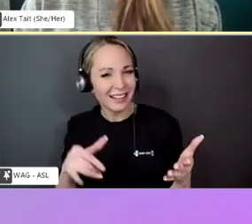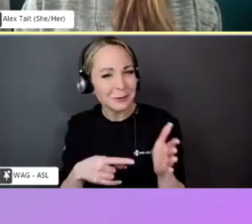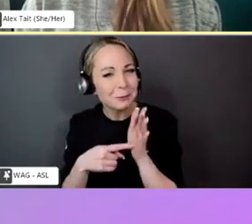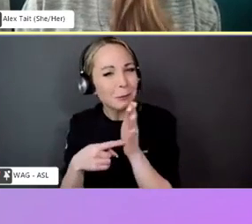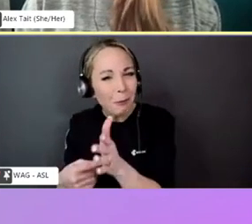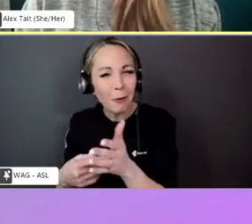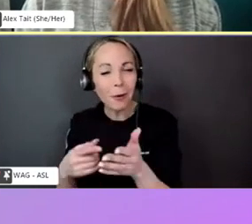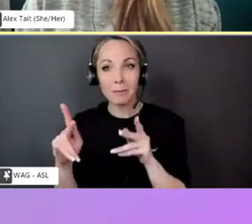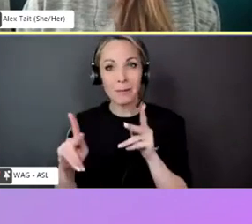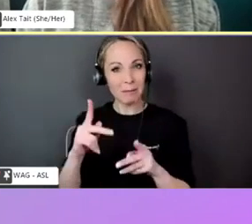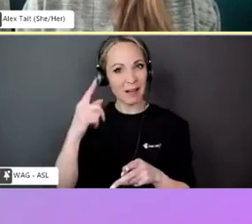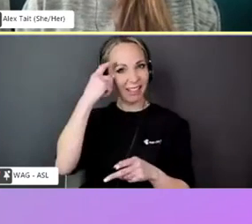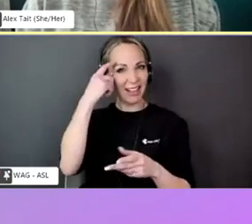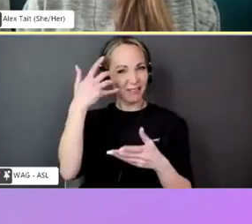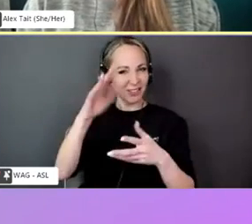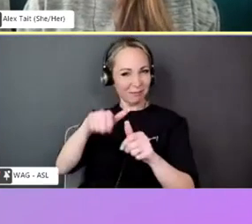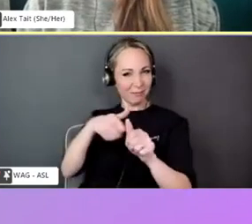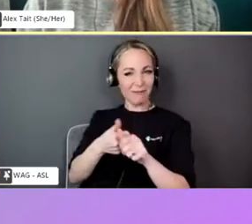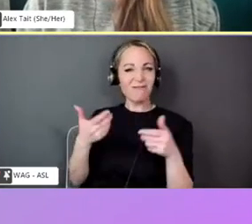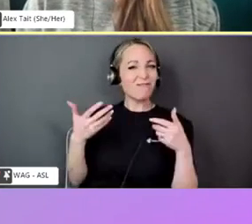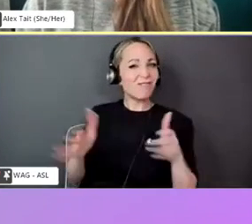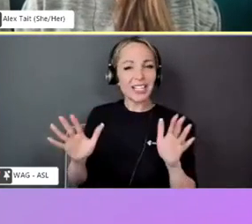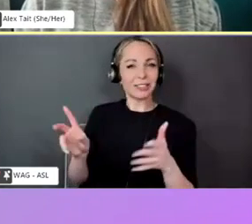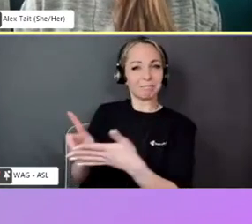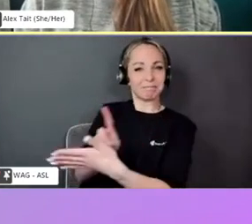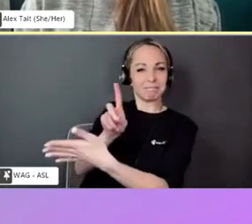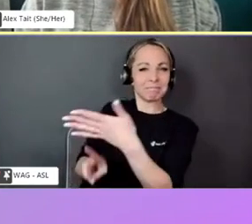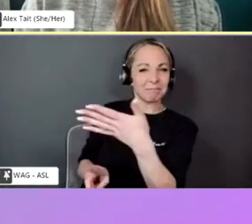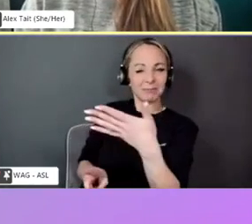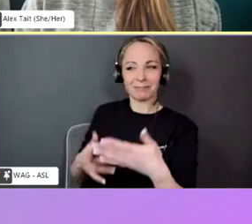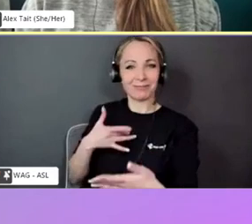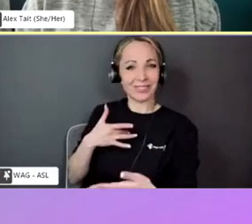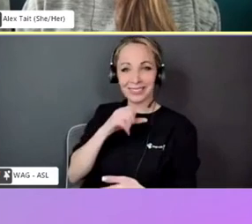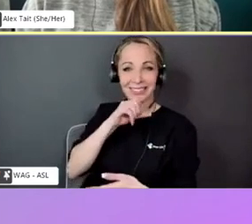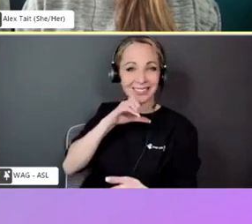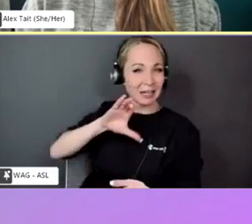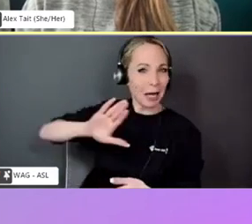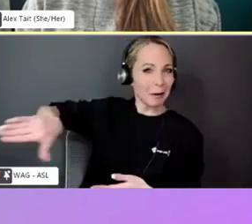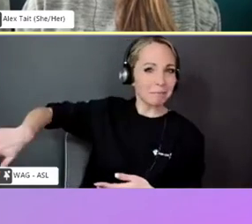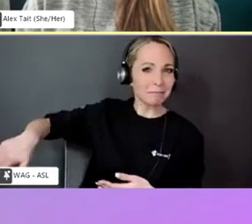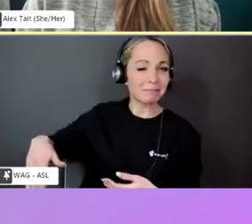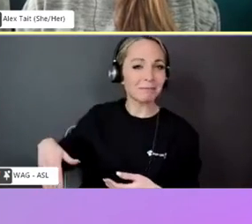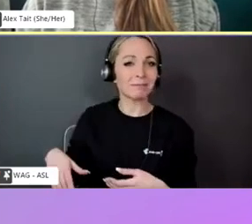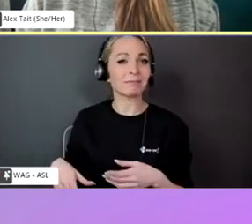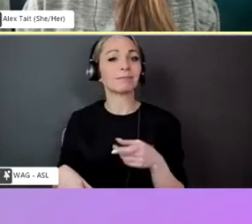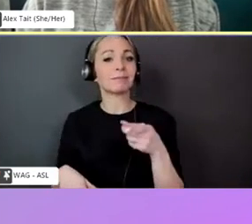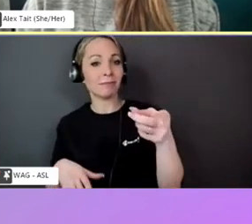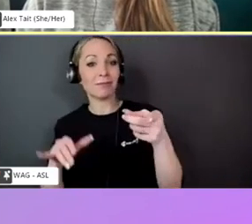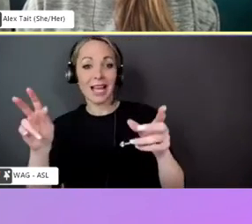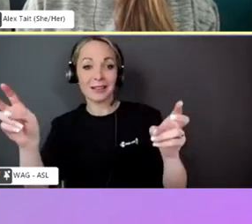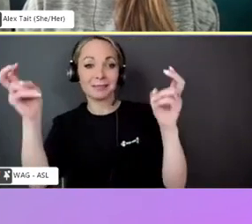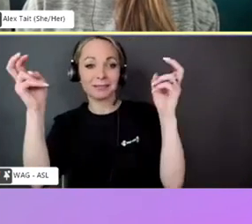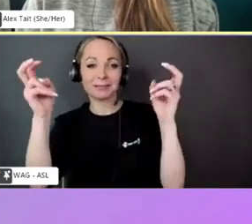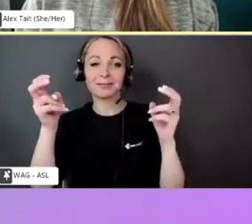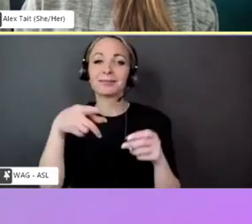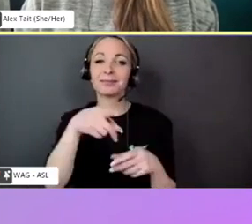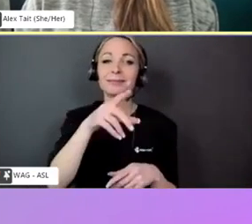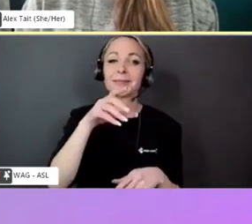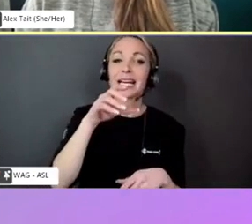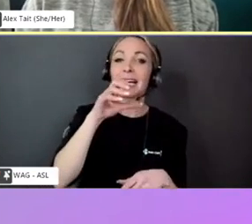justify why he hires here mike the article ageism in the age discrimination in the labor market: a macro